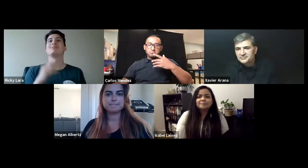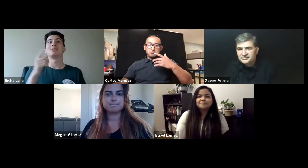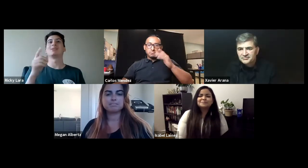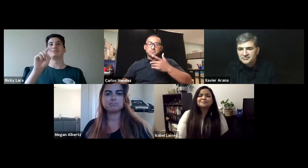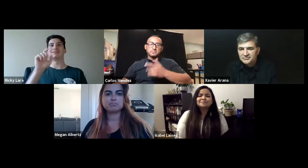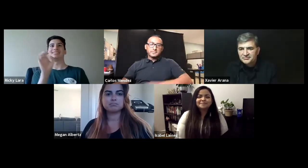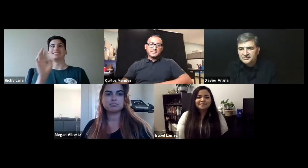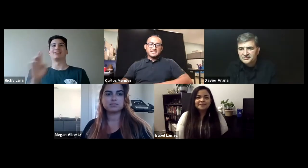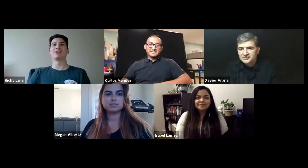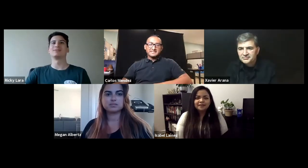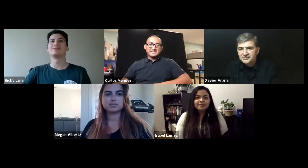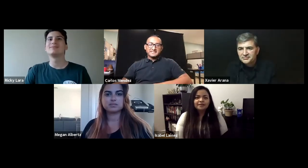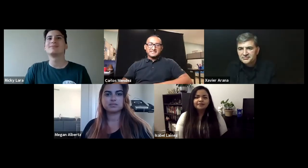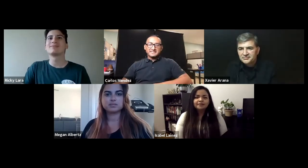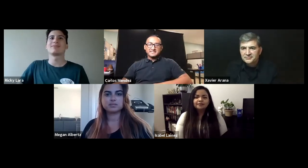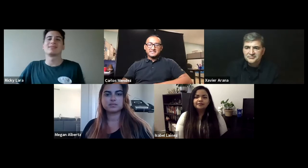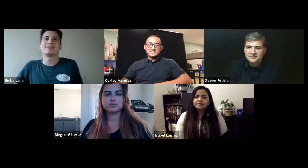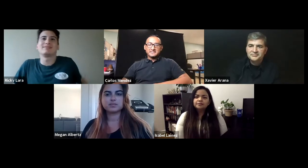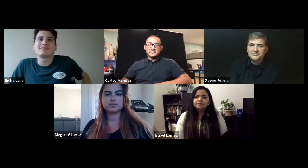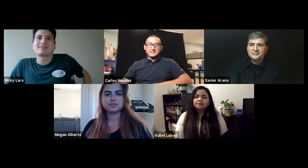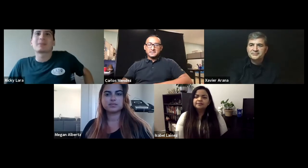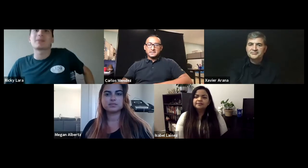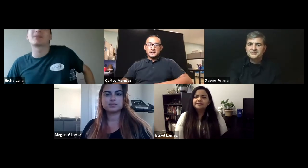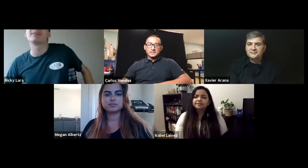with your culture? Does anybody want to start?